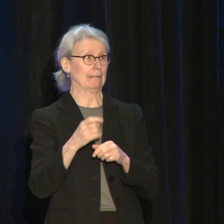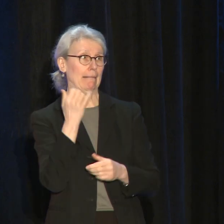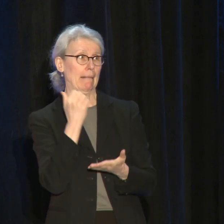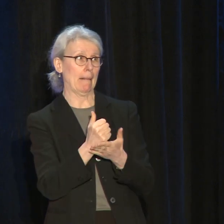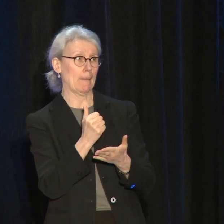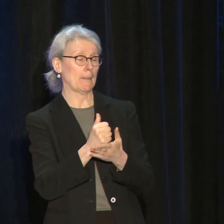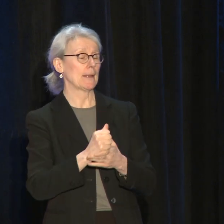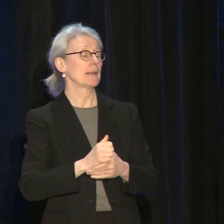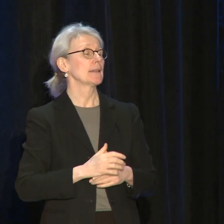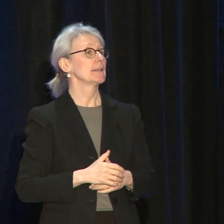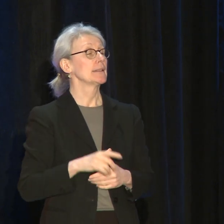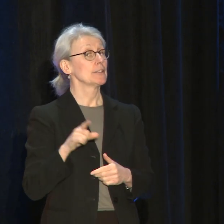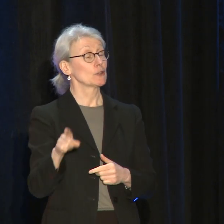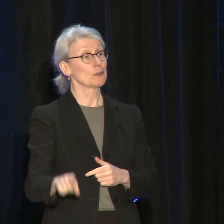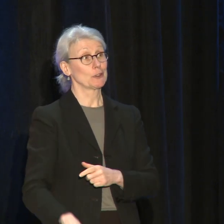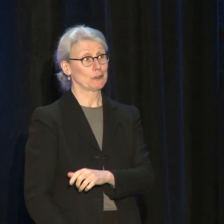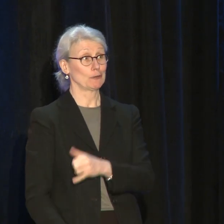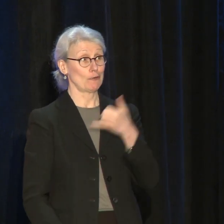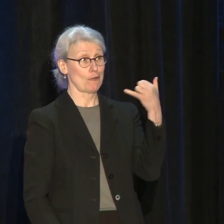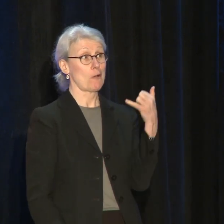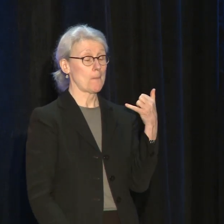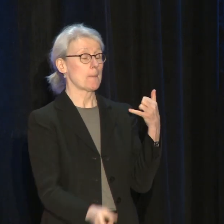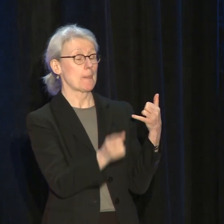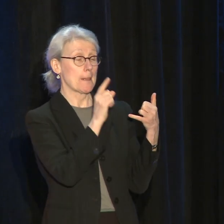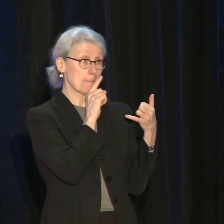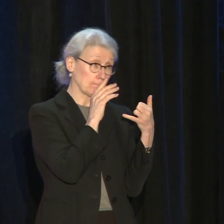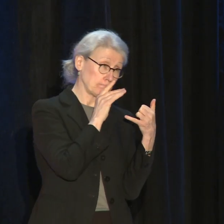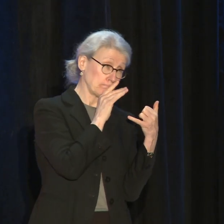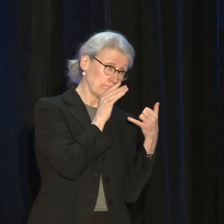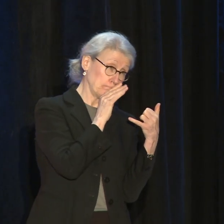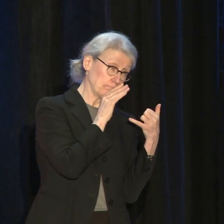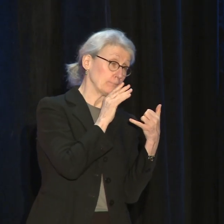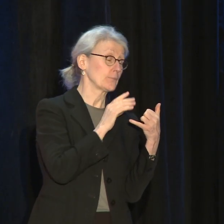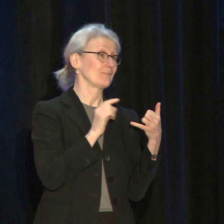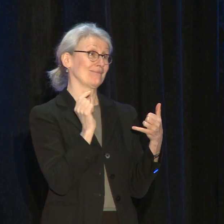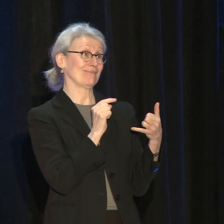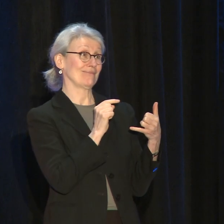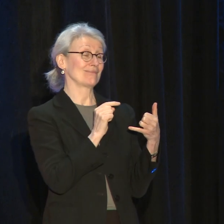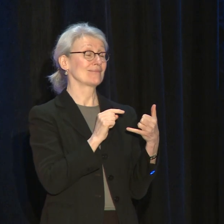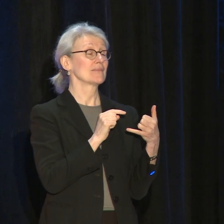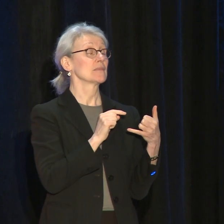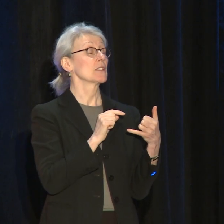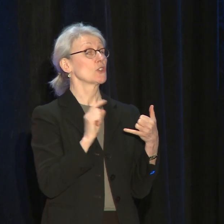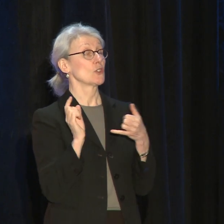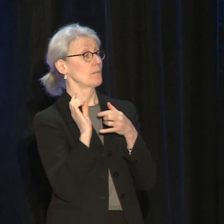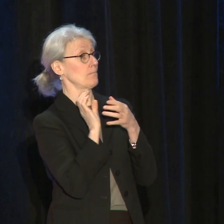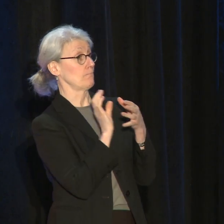noticed that she talked to the person on the other end of the line that as soon as she mentioned that